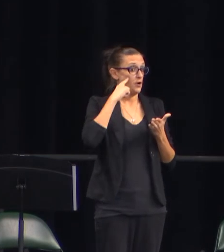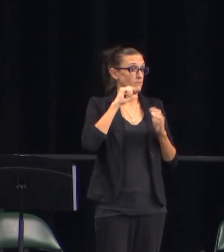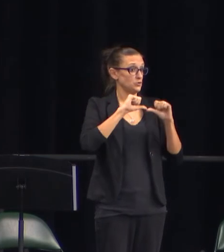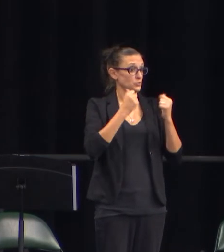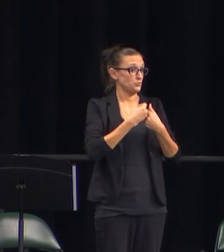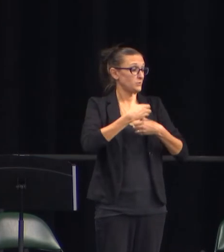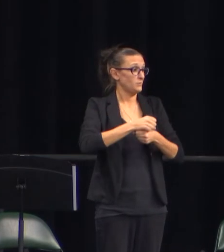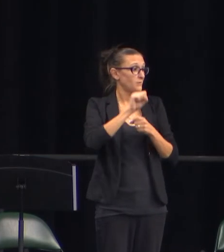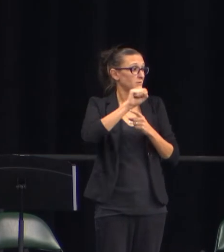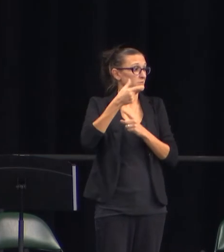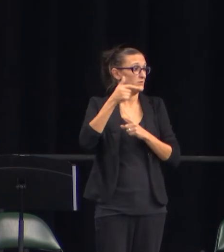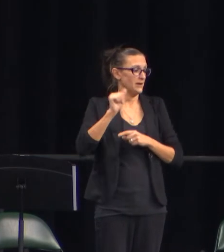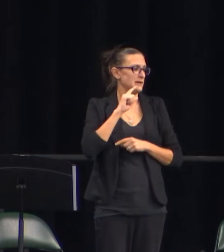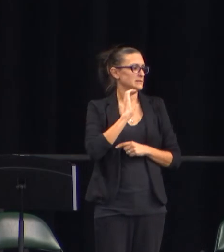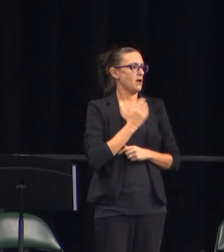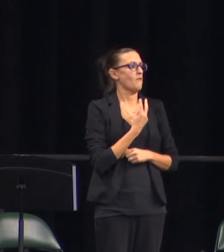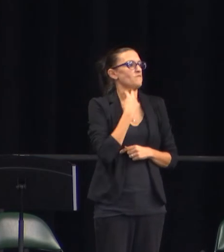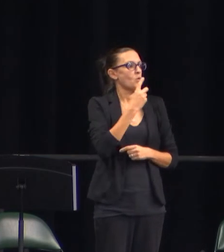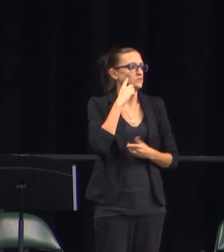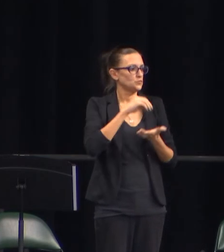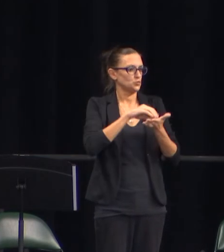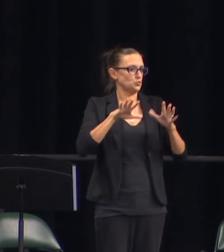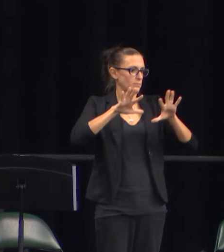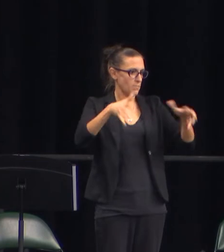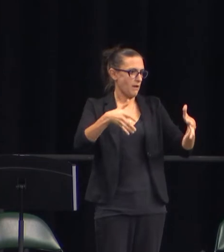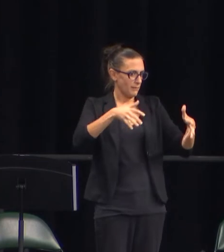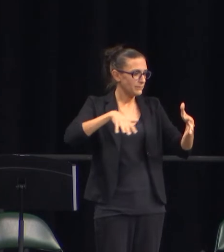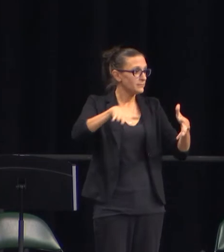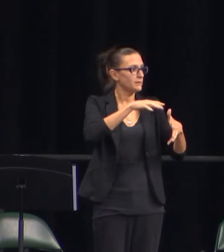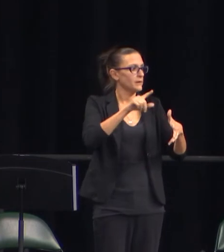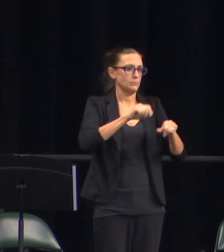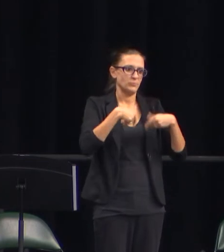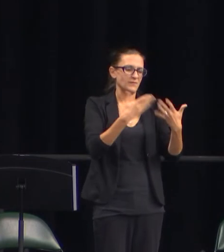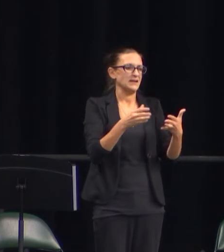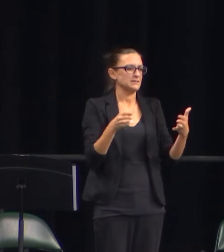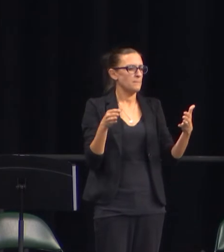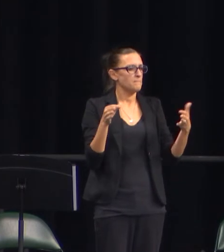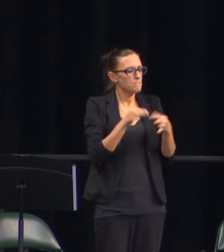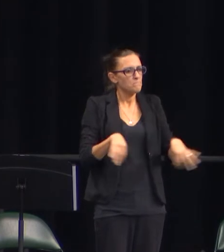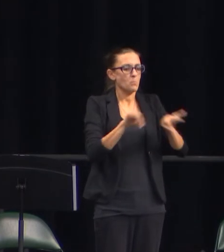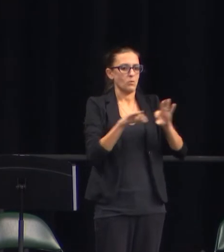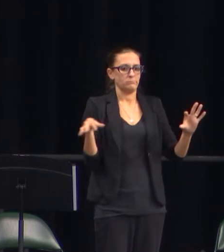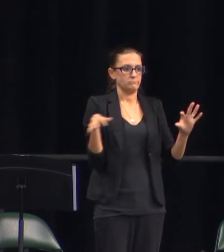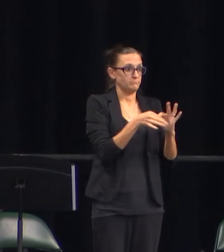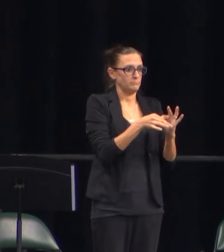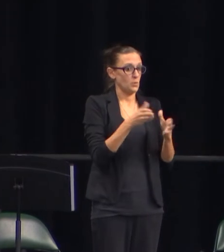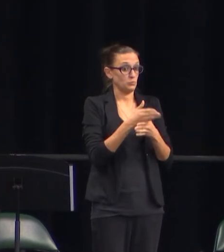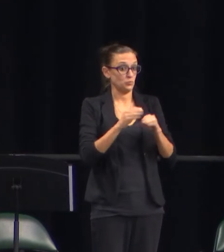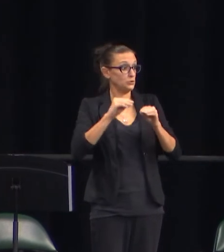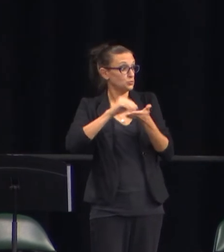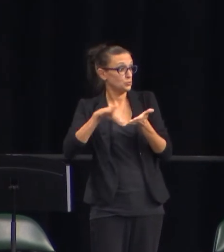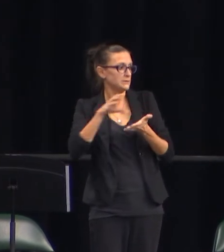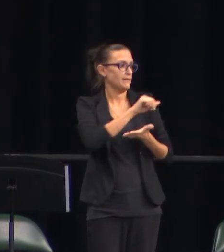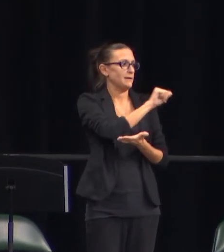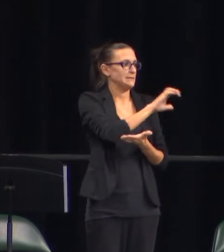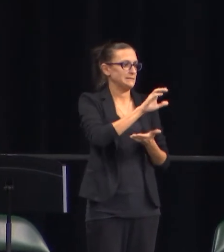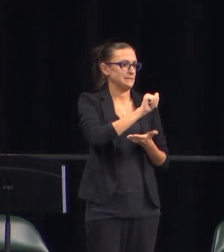is a voice of the student body. It provides an important link between students and ACC administration.